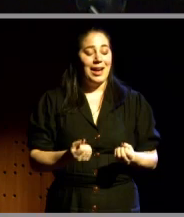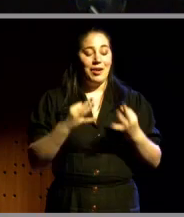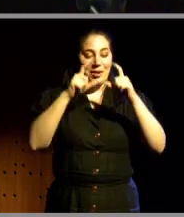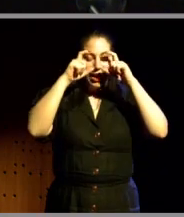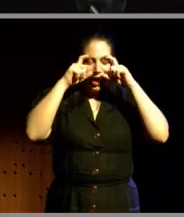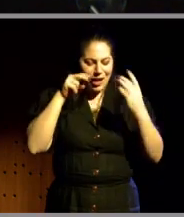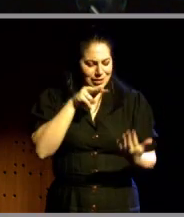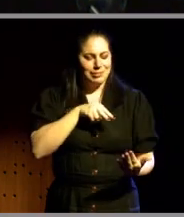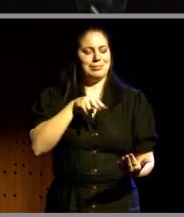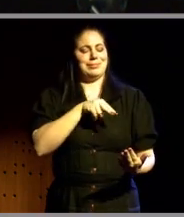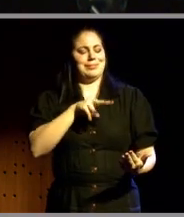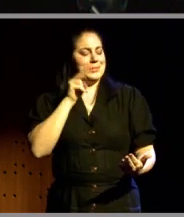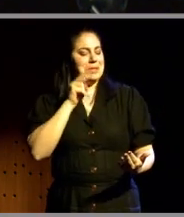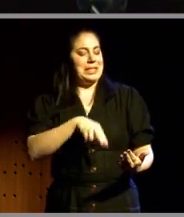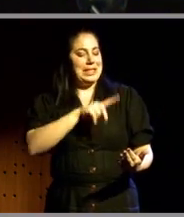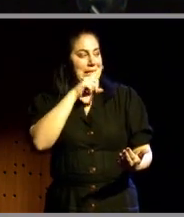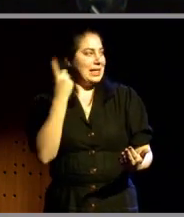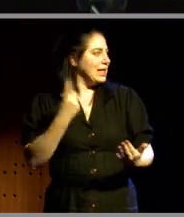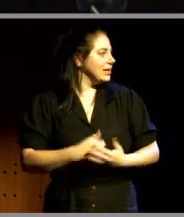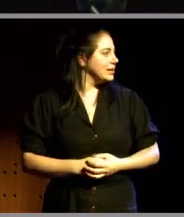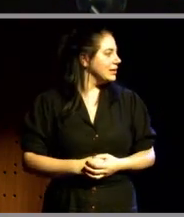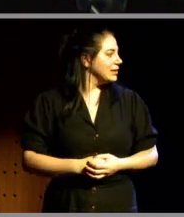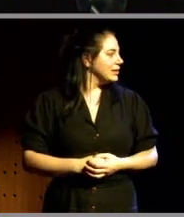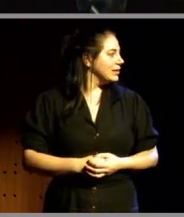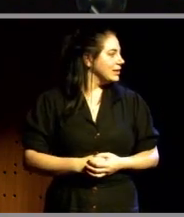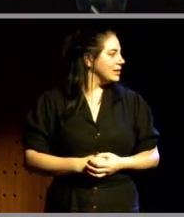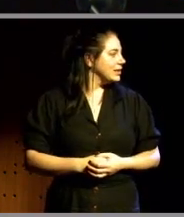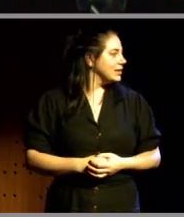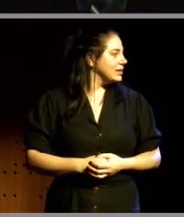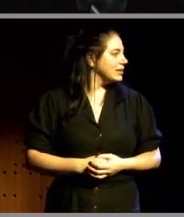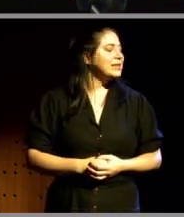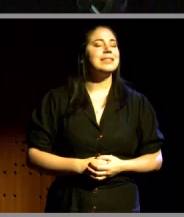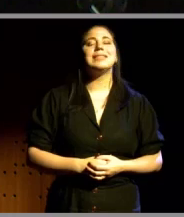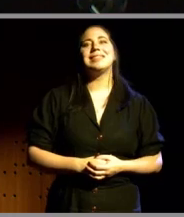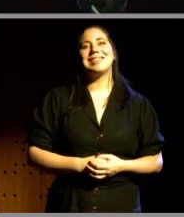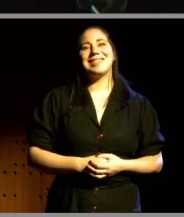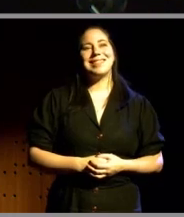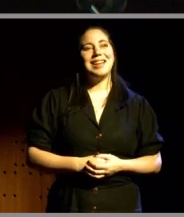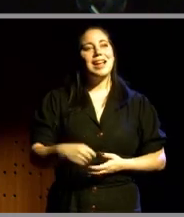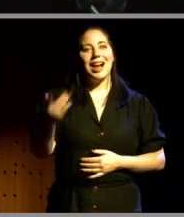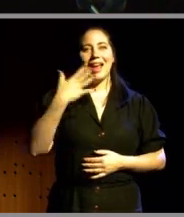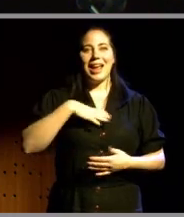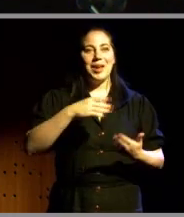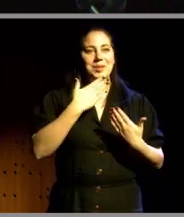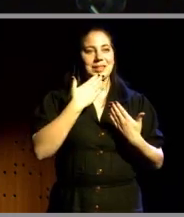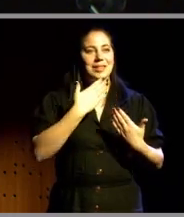Mum, dad and family. Oh, yeah. And I want to thank a bloke I used to perform